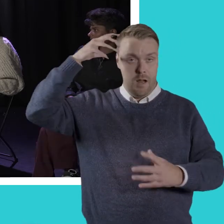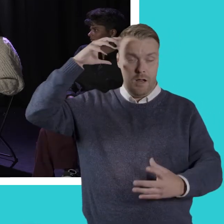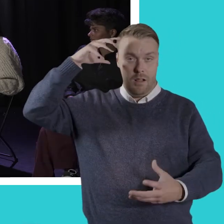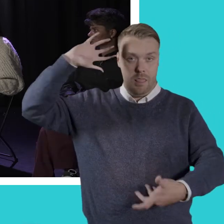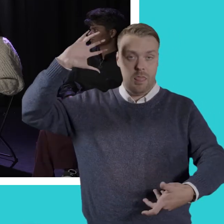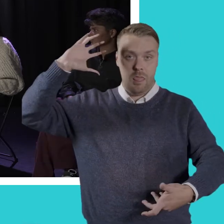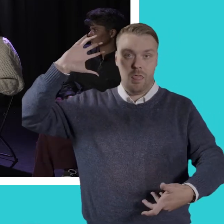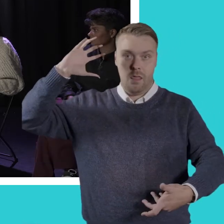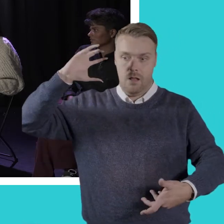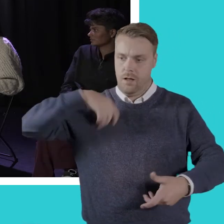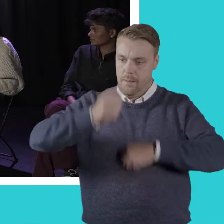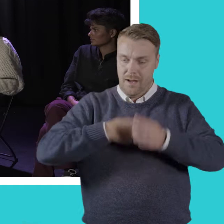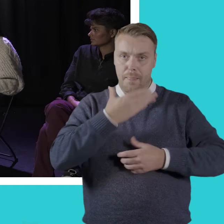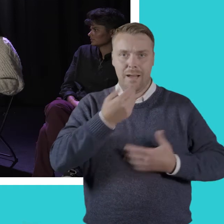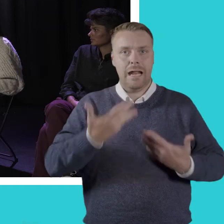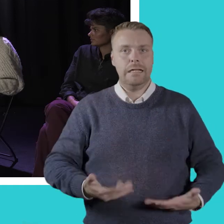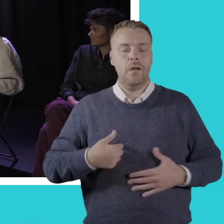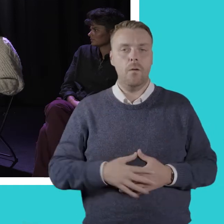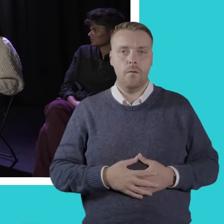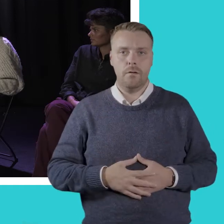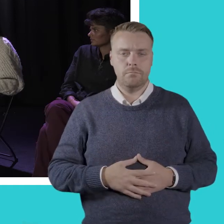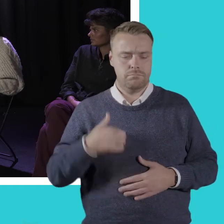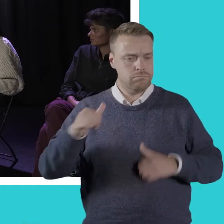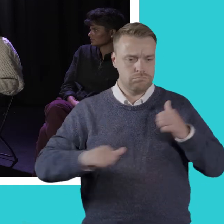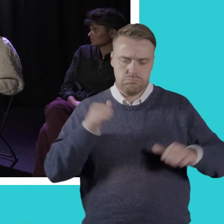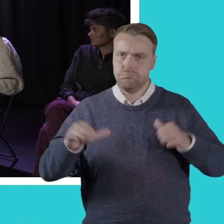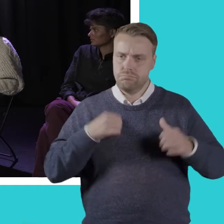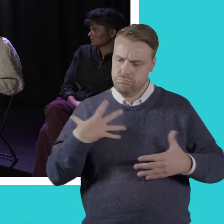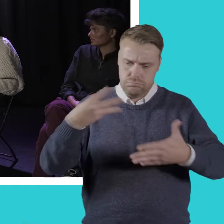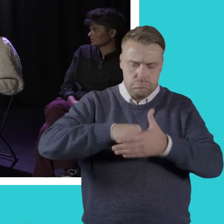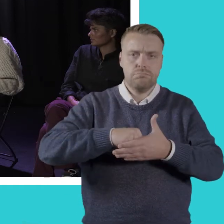really made me the man I am today. And I'm proud to still be a member of the community. Still being